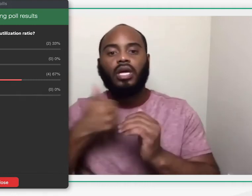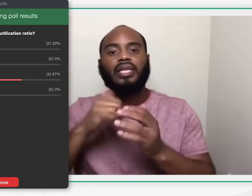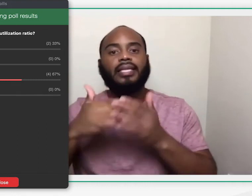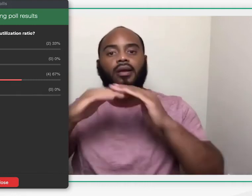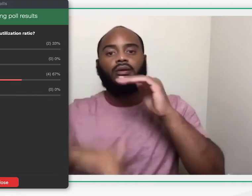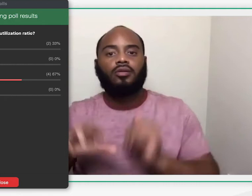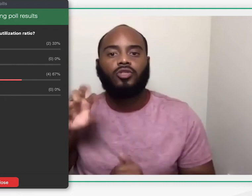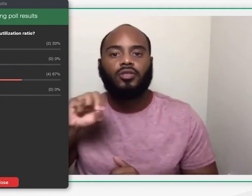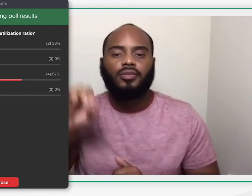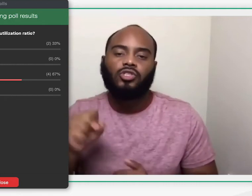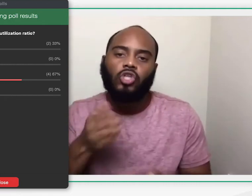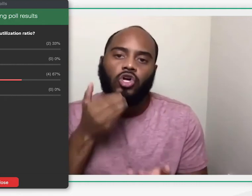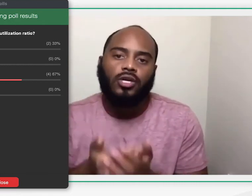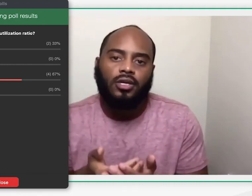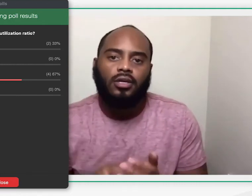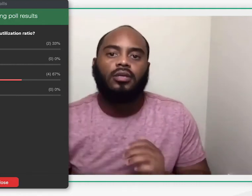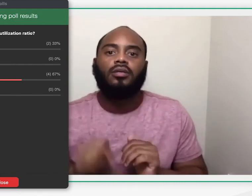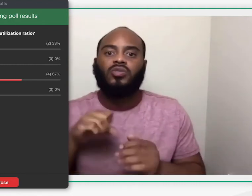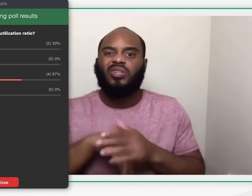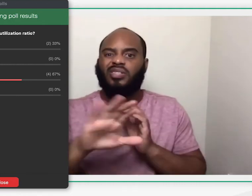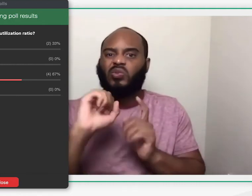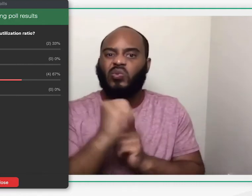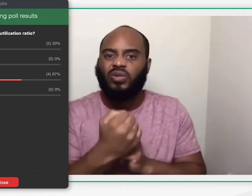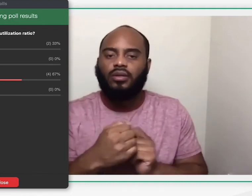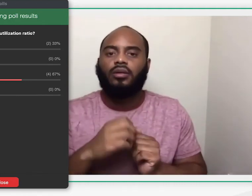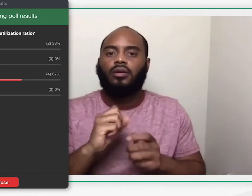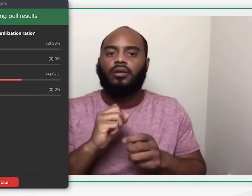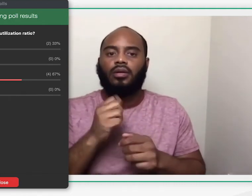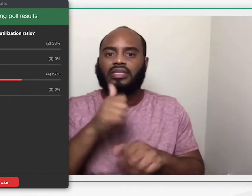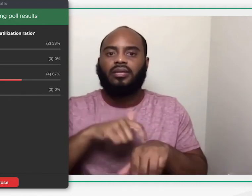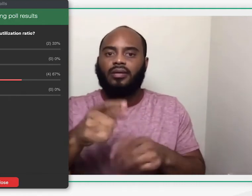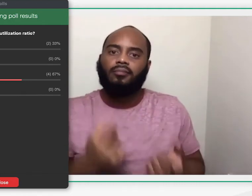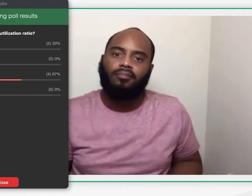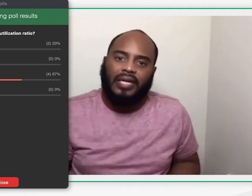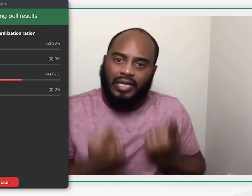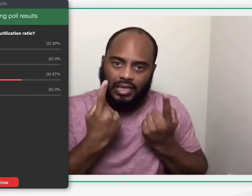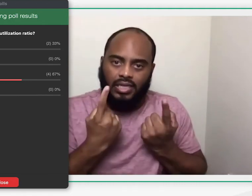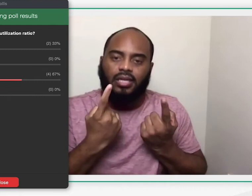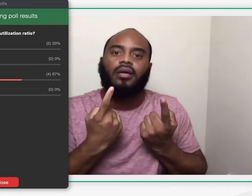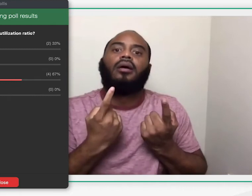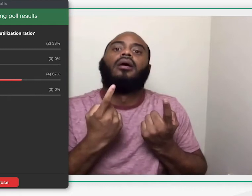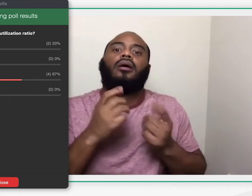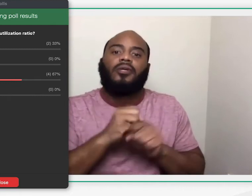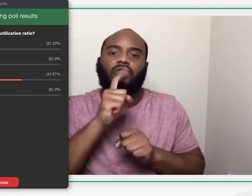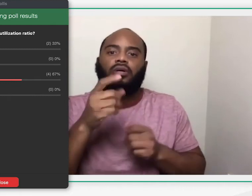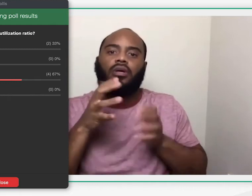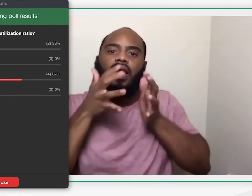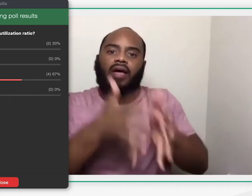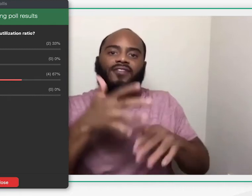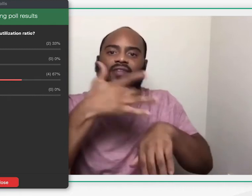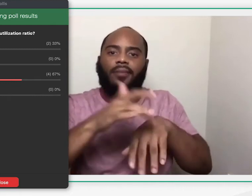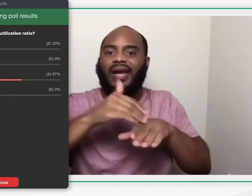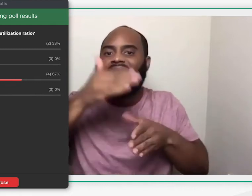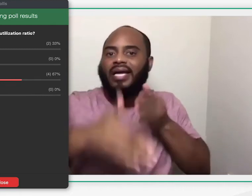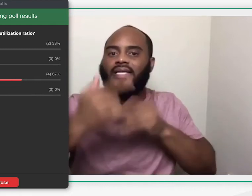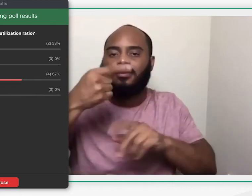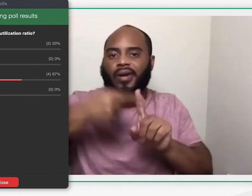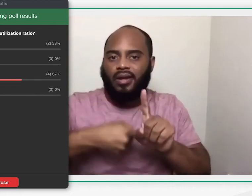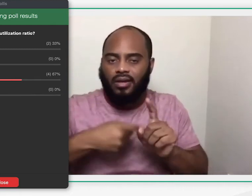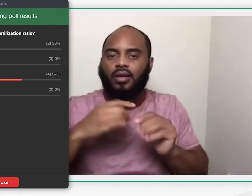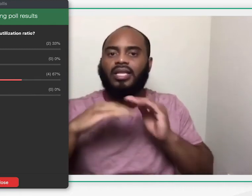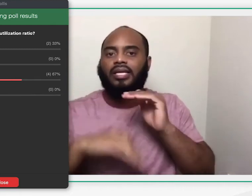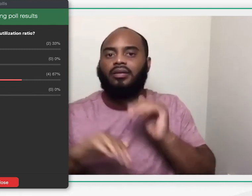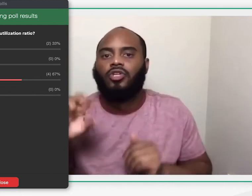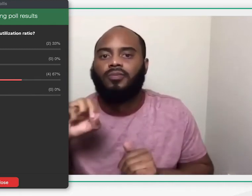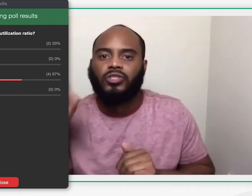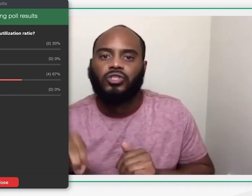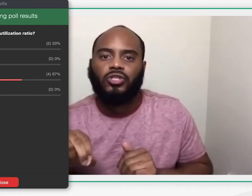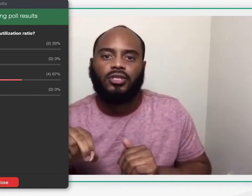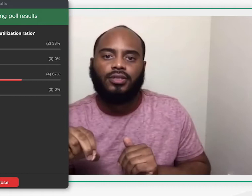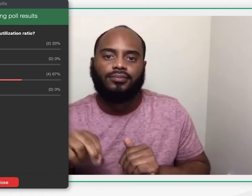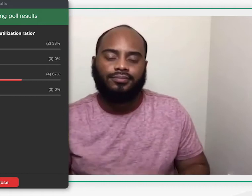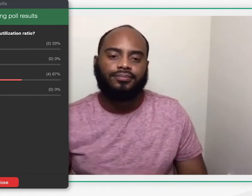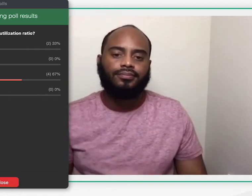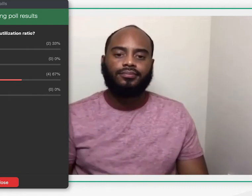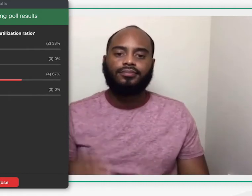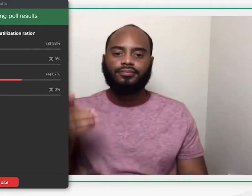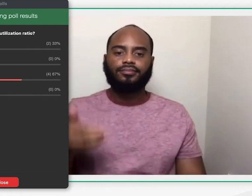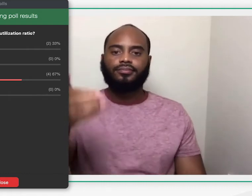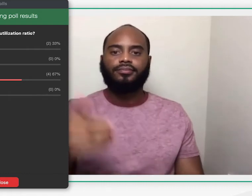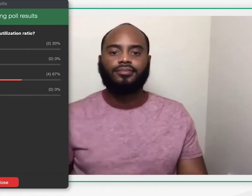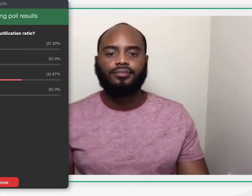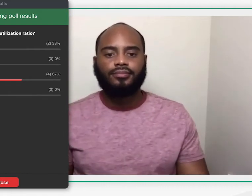And yes, that is the correct response. You want to be at less than 30% of your credit allowed spent, which means that, at the end of the month, you only want to have used up to 30% of your credit.